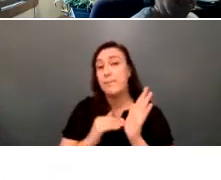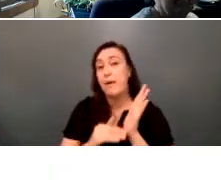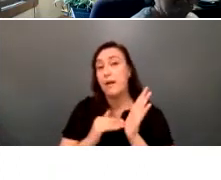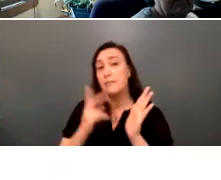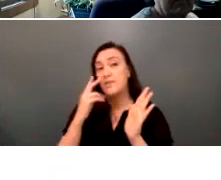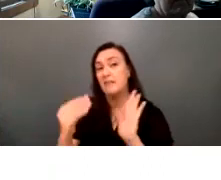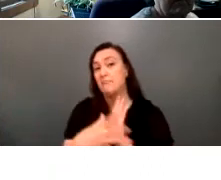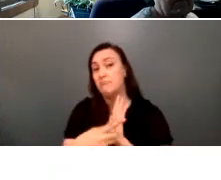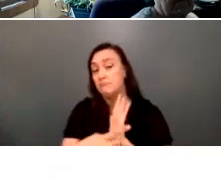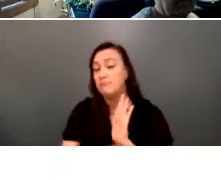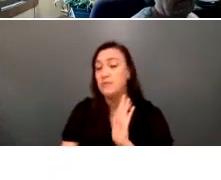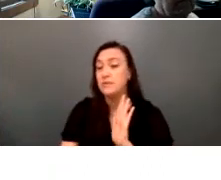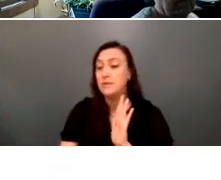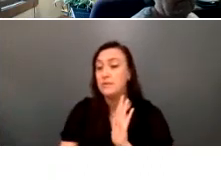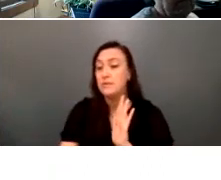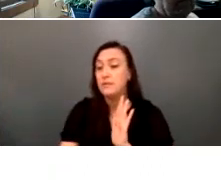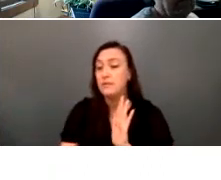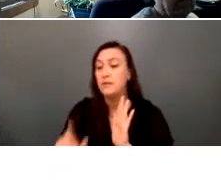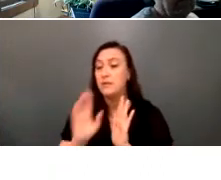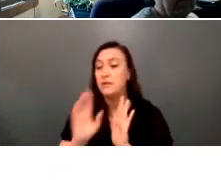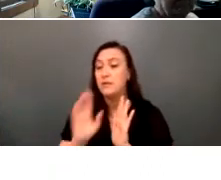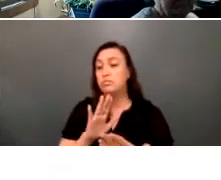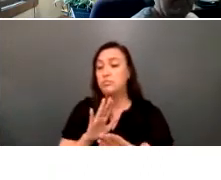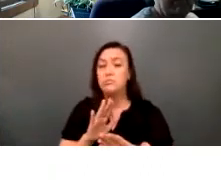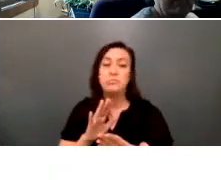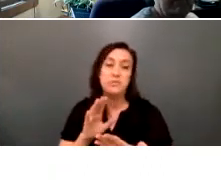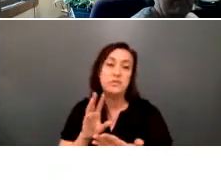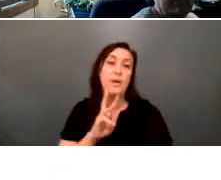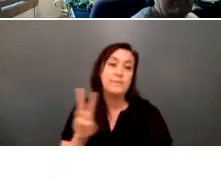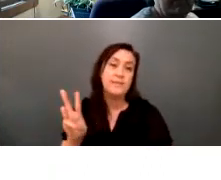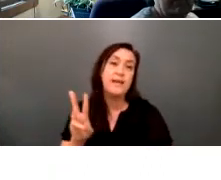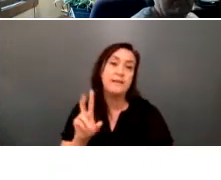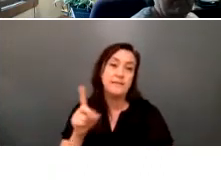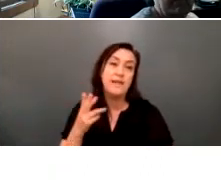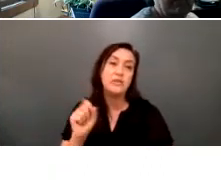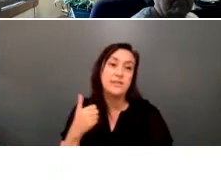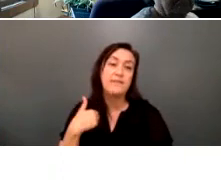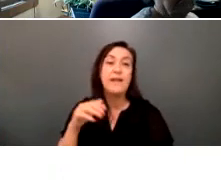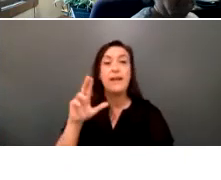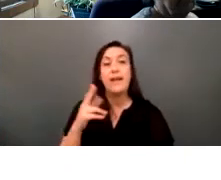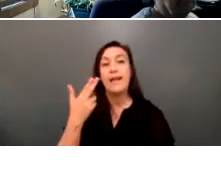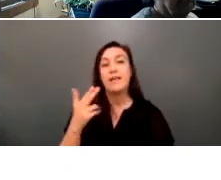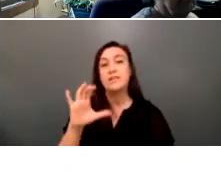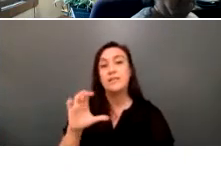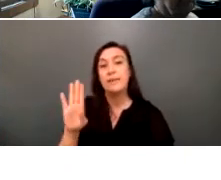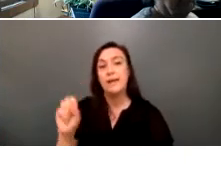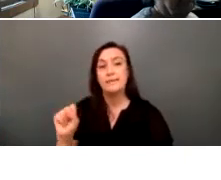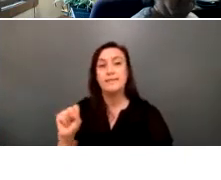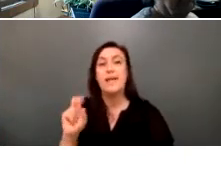will bring you to this great webpage that DHS has an HCBS enrollment and this is to enroll to be able to